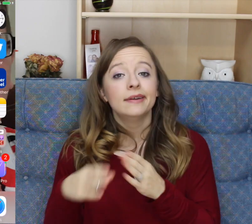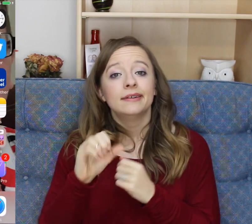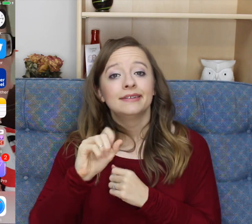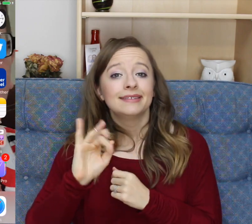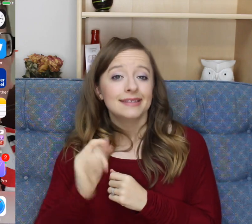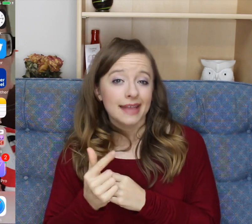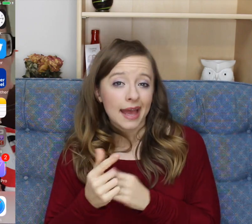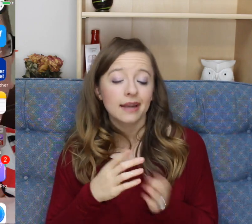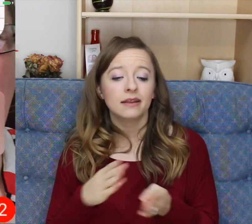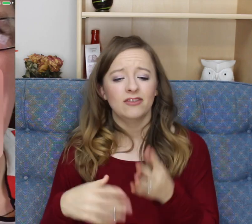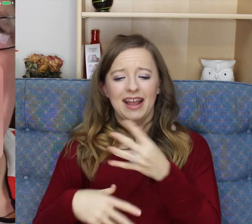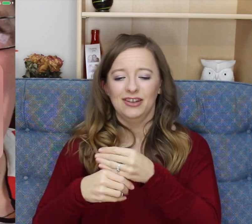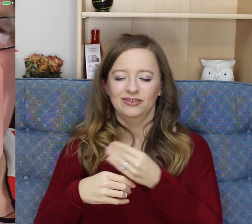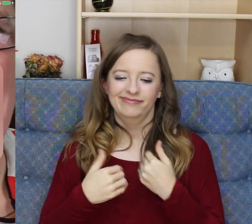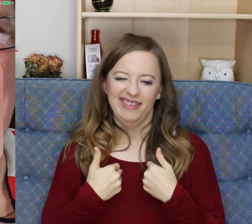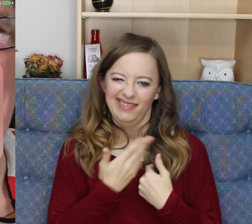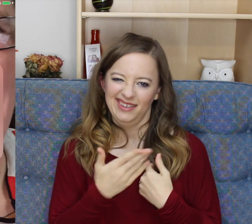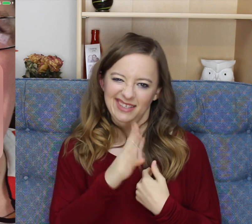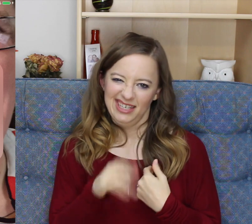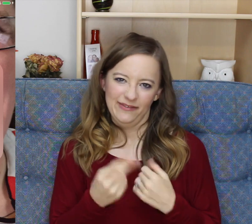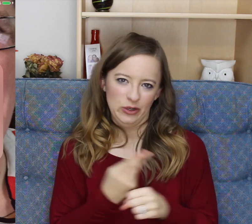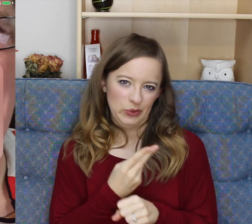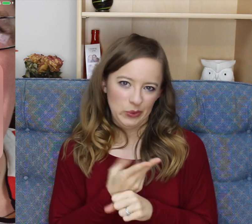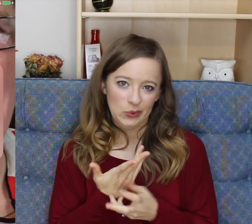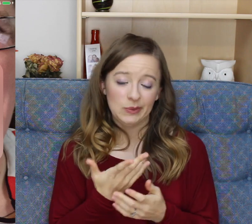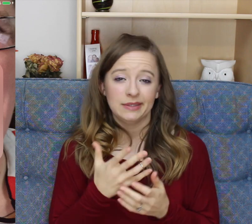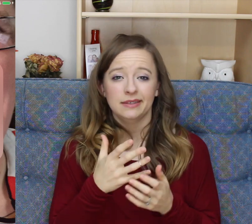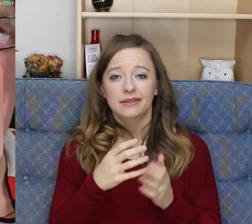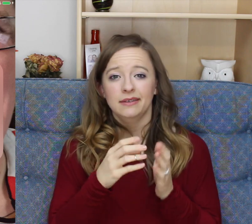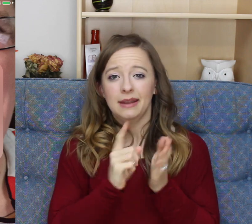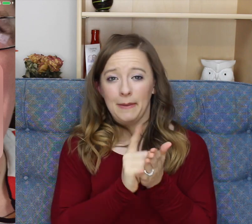and my Settings. For extras I have things that I almost never use.